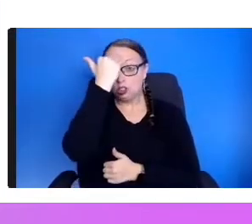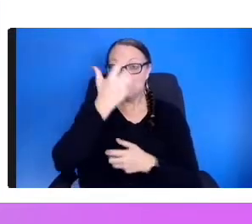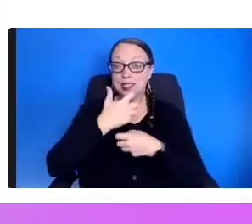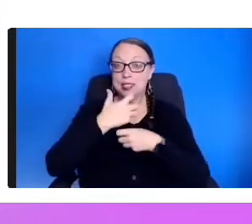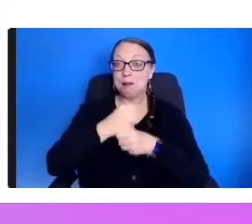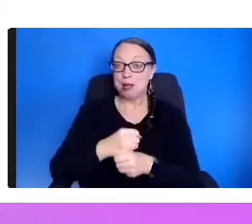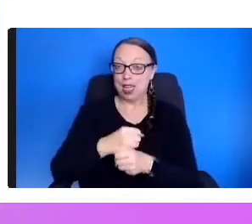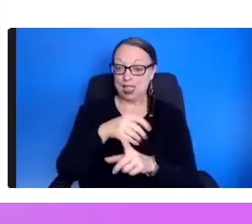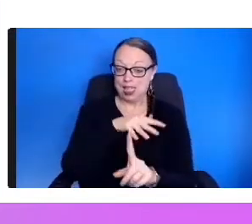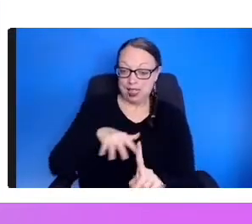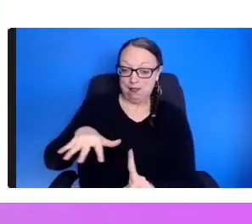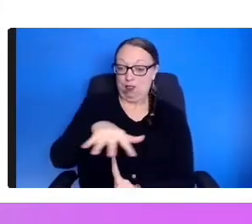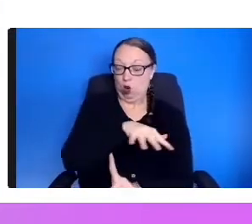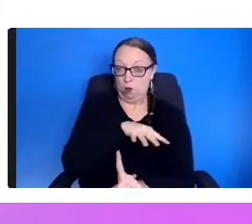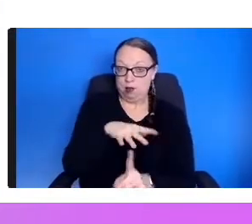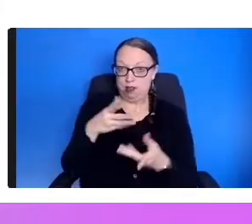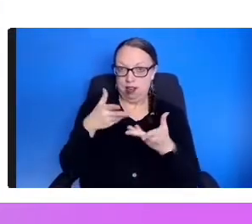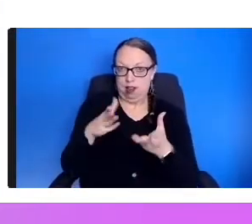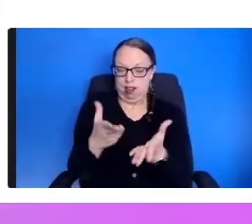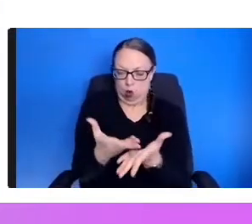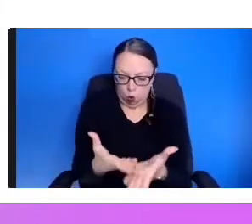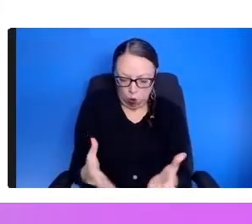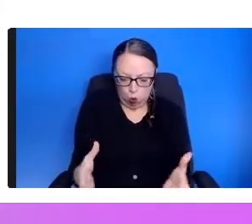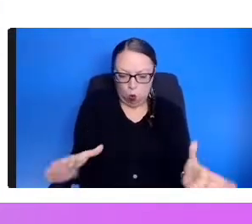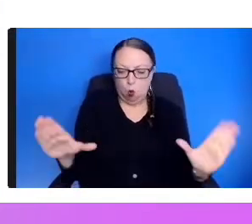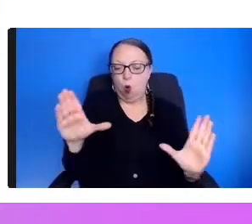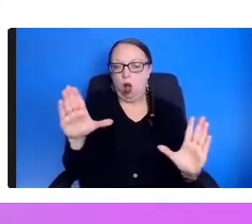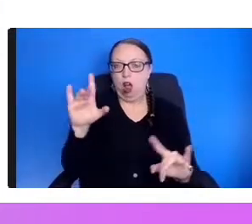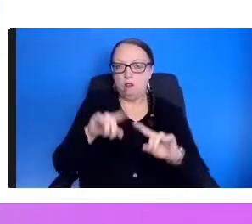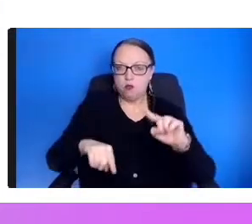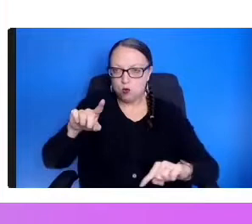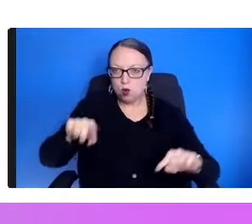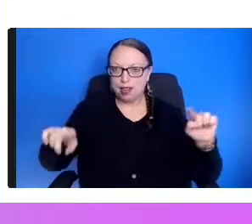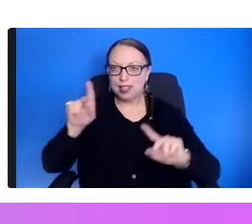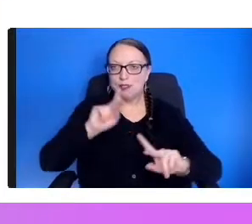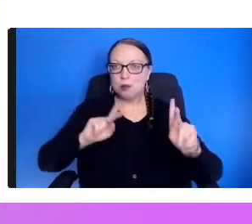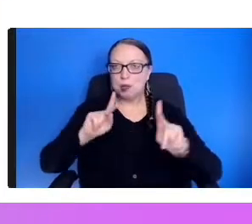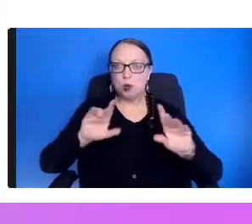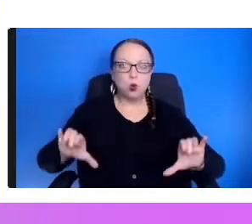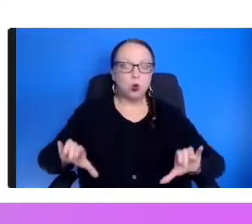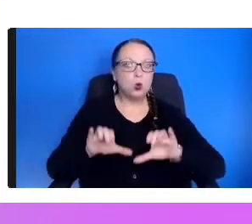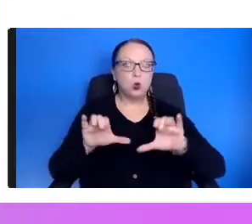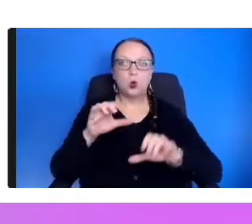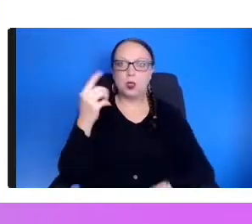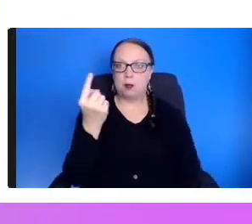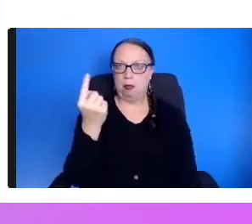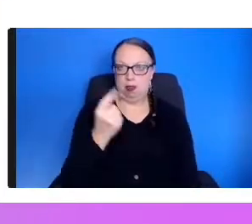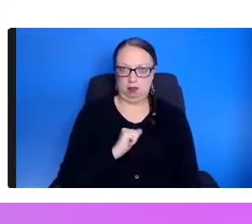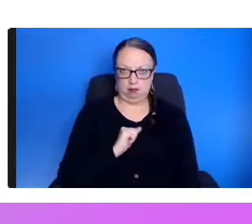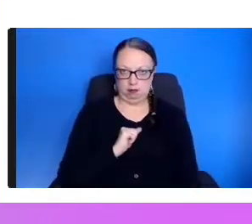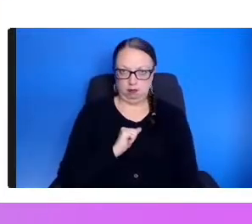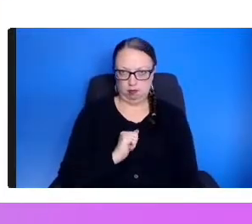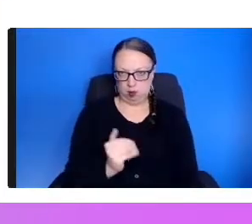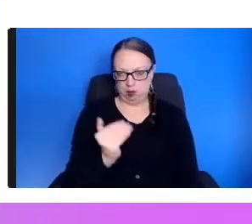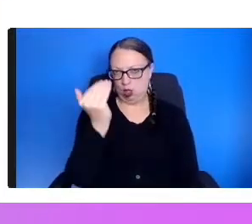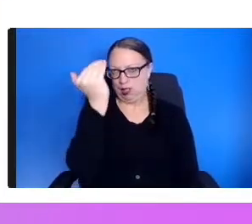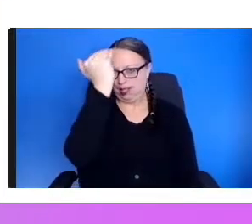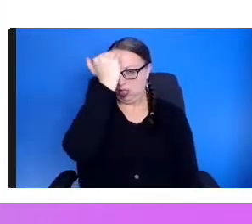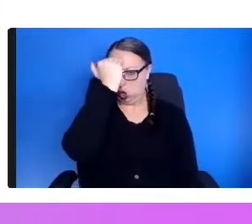that allow a very wide variety of people to do something, so there's a conscious element to it.